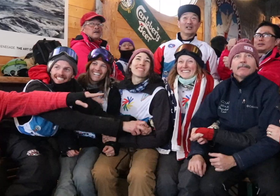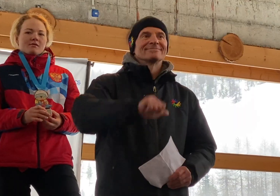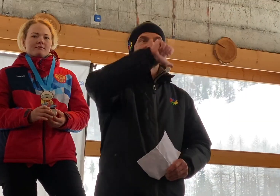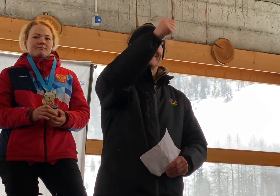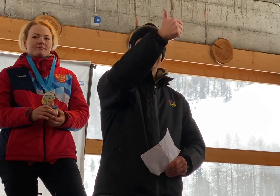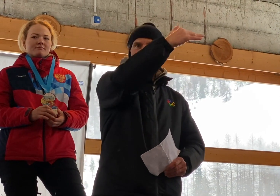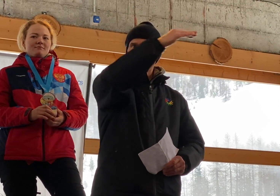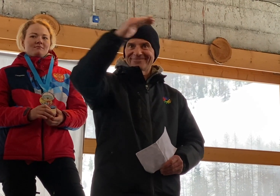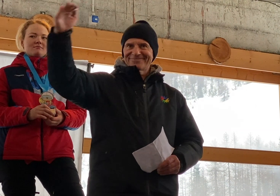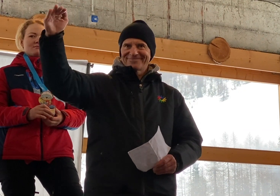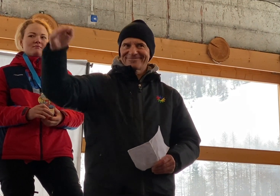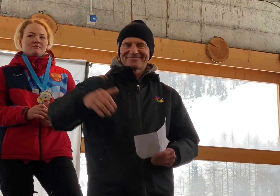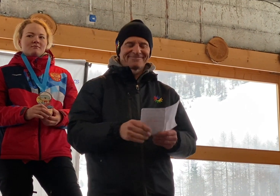First place...